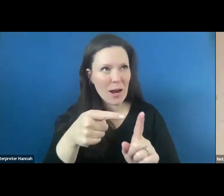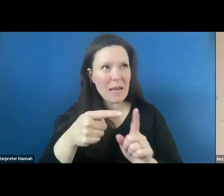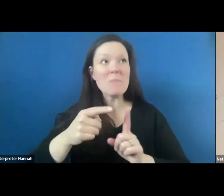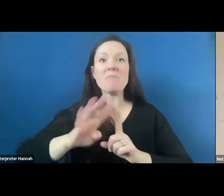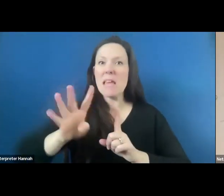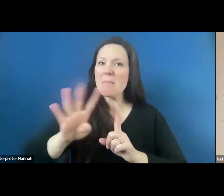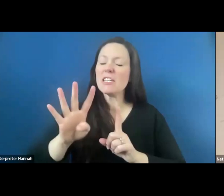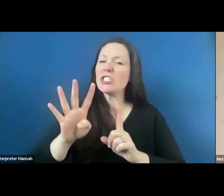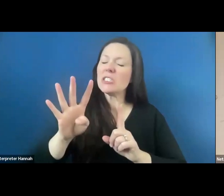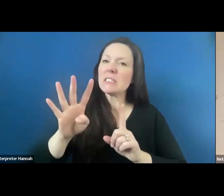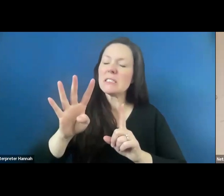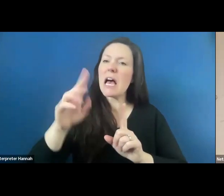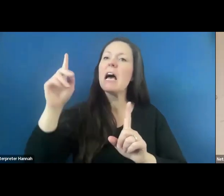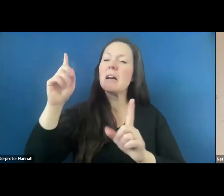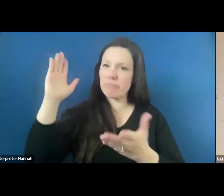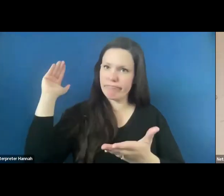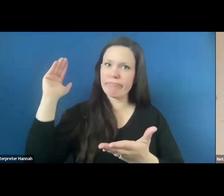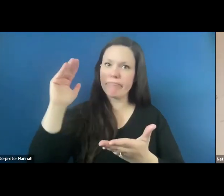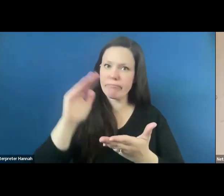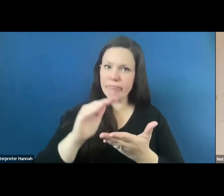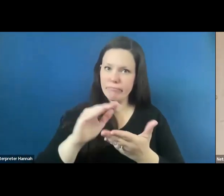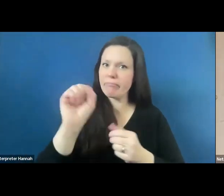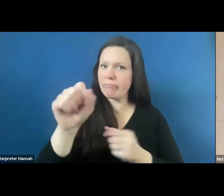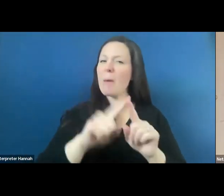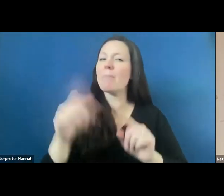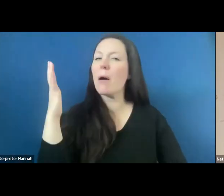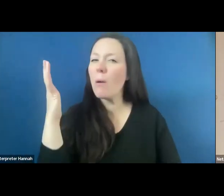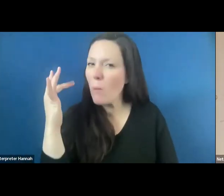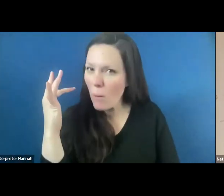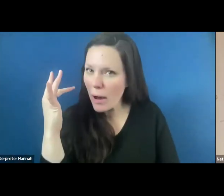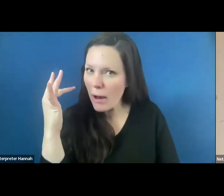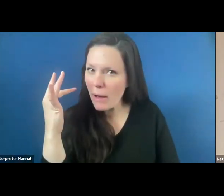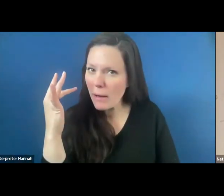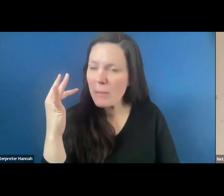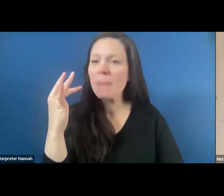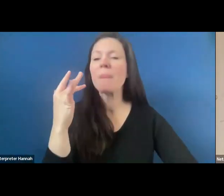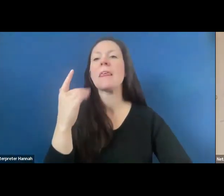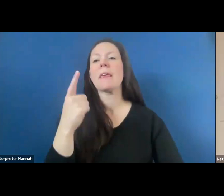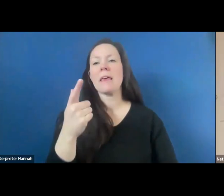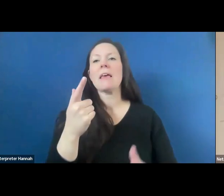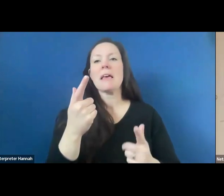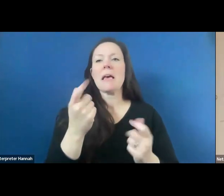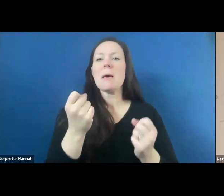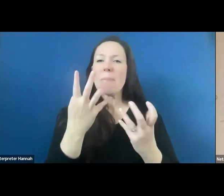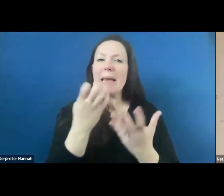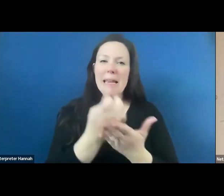The question is why? And they have declined with the transition that many economies have made from coal. So the U.S.